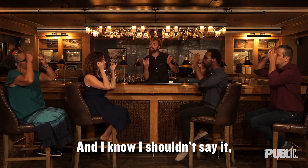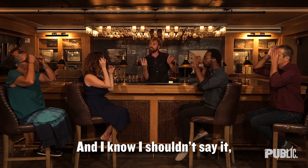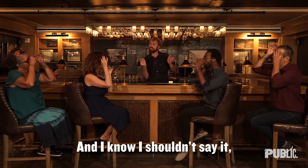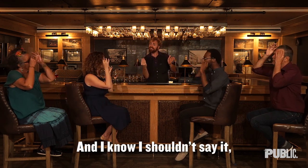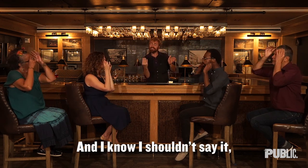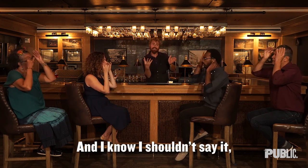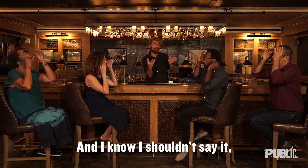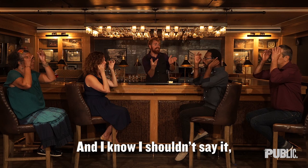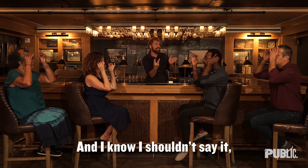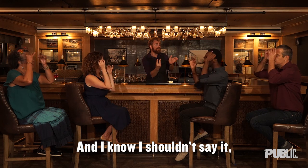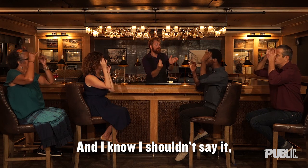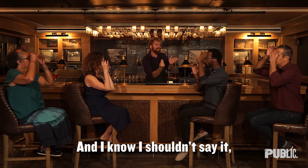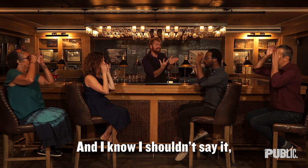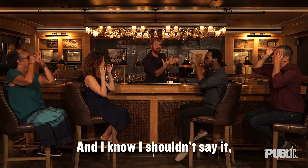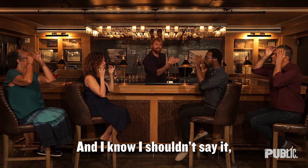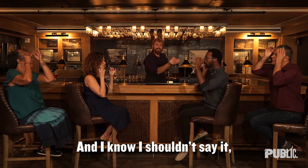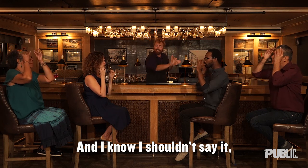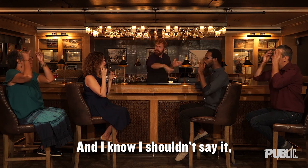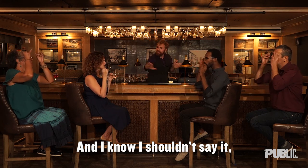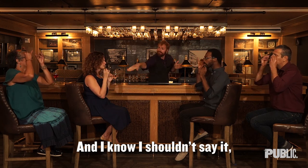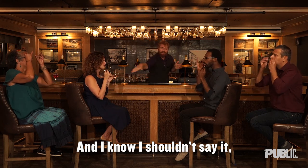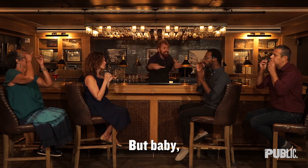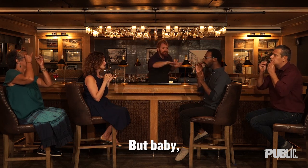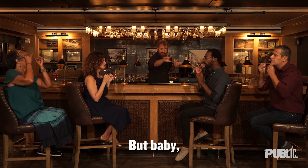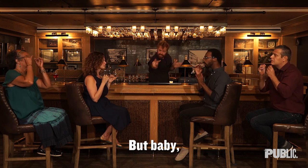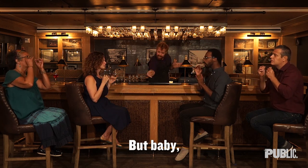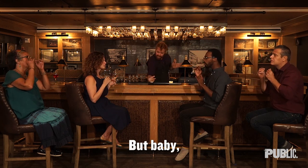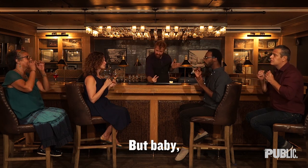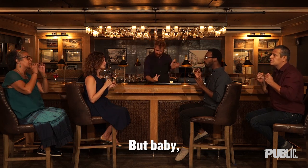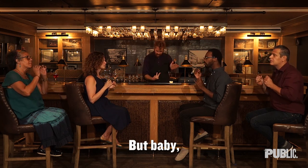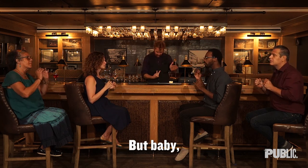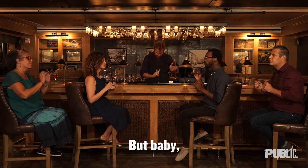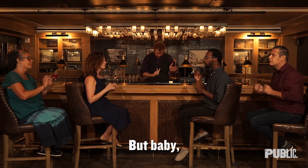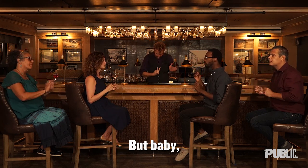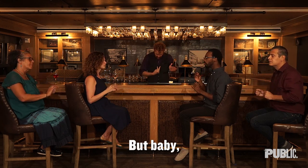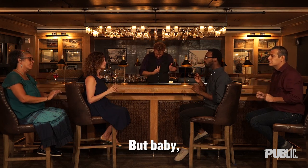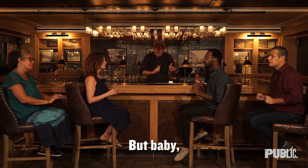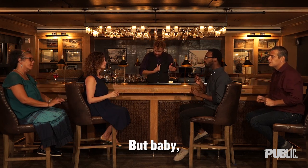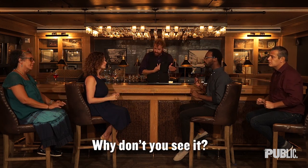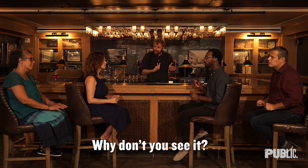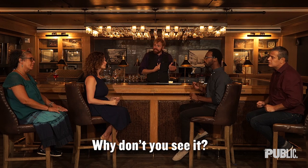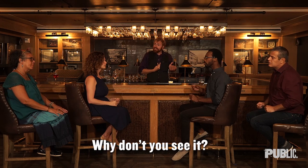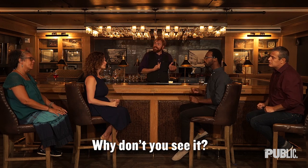And I know I shouldn't say it, but, baby, why don't you